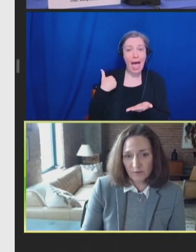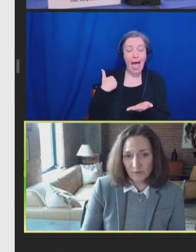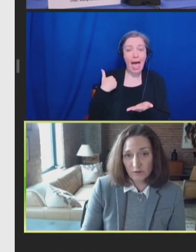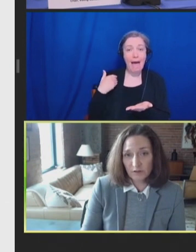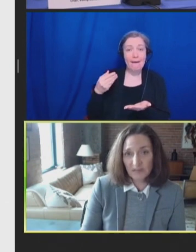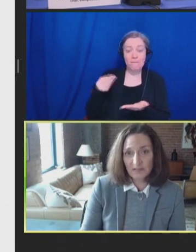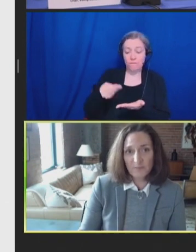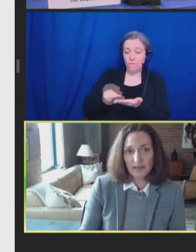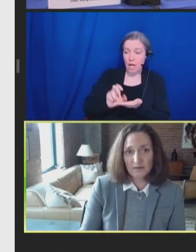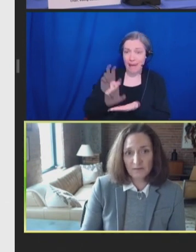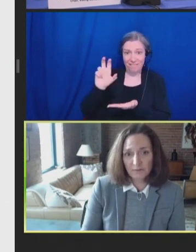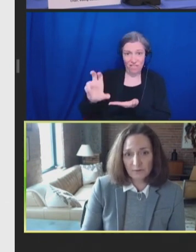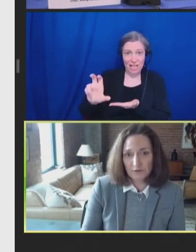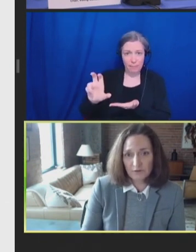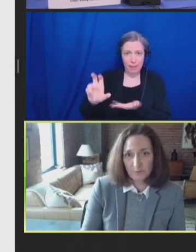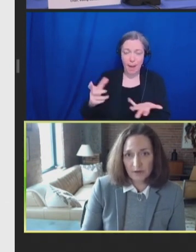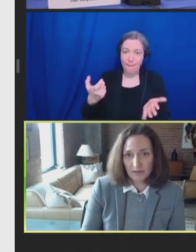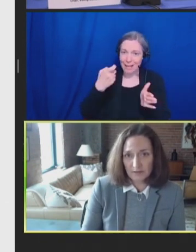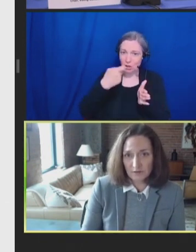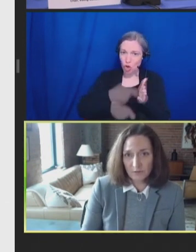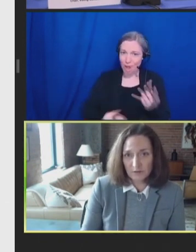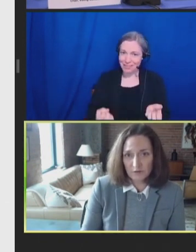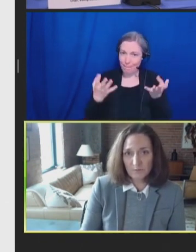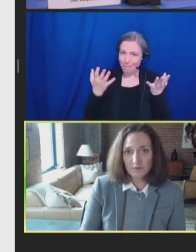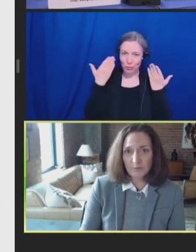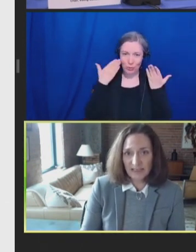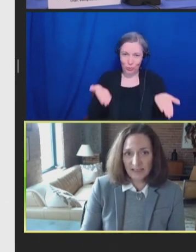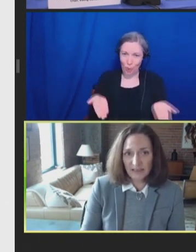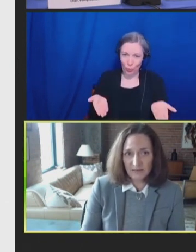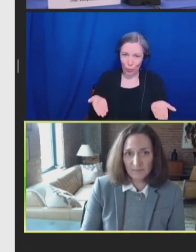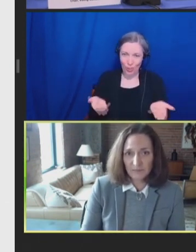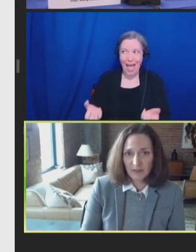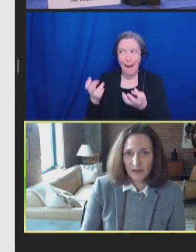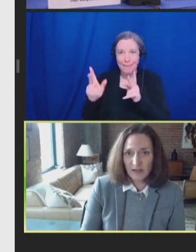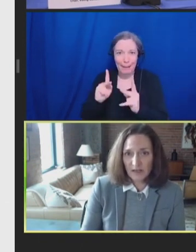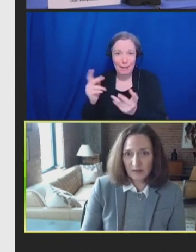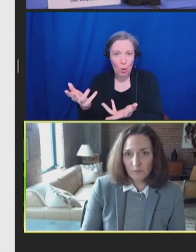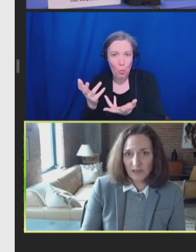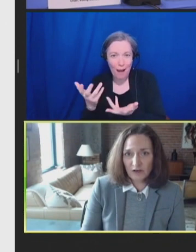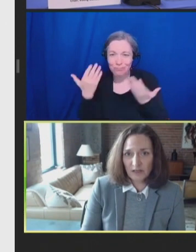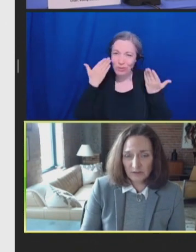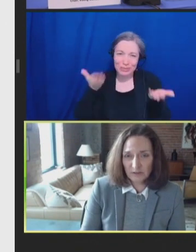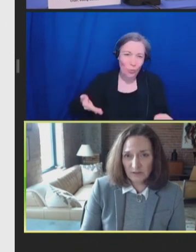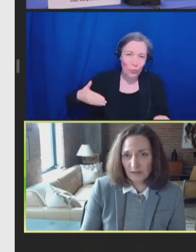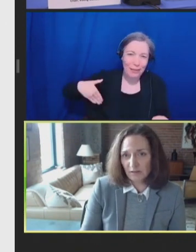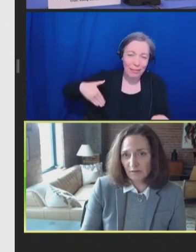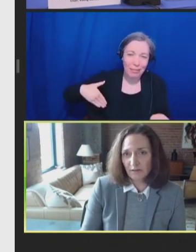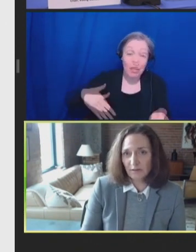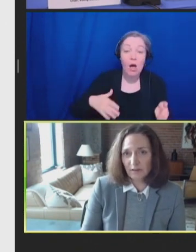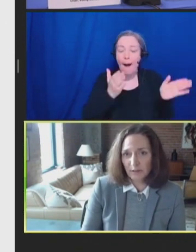nirsevimab or the demand for this new product. So, in terms of planning, we are hearing in the